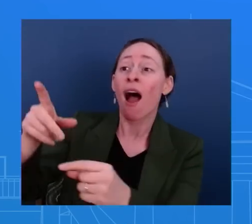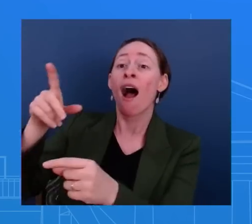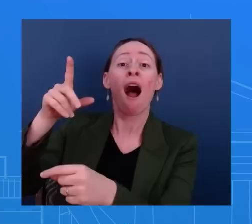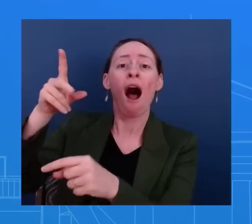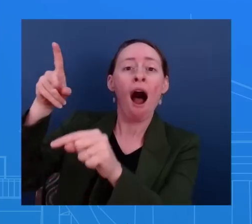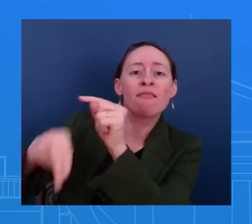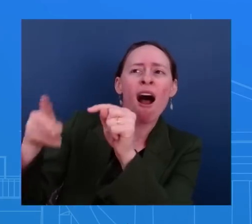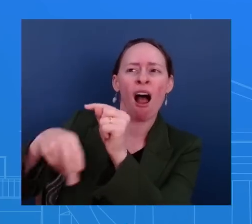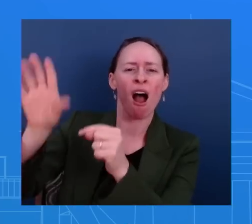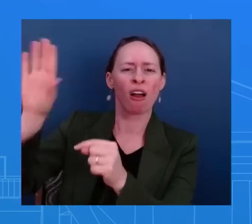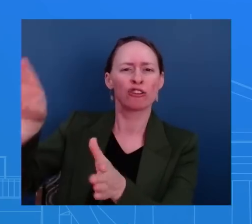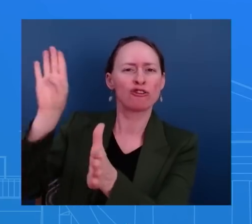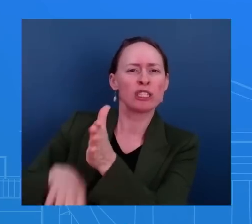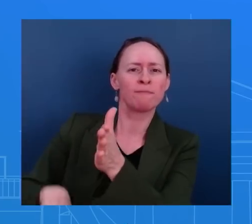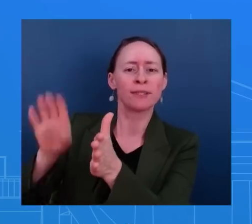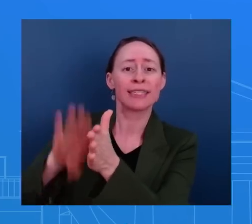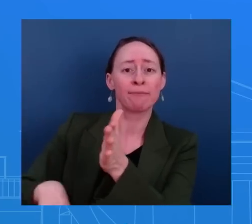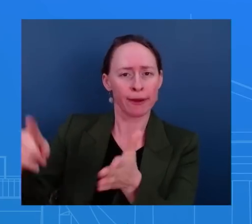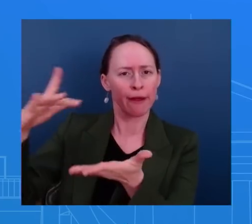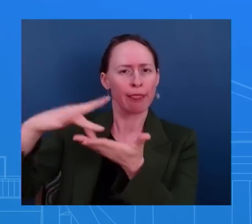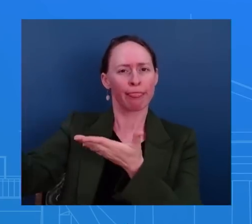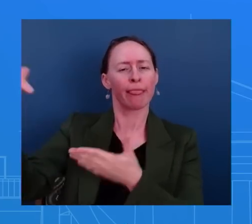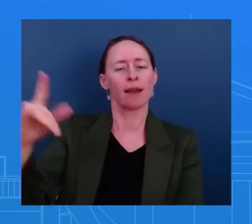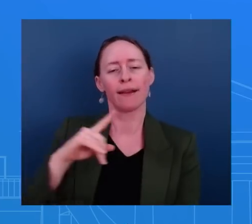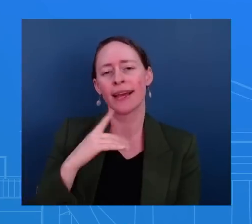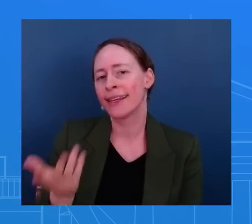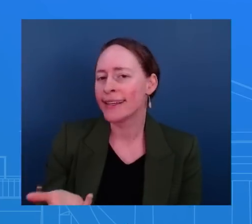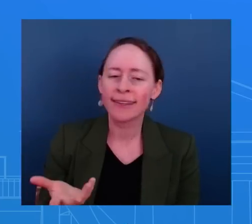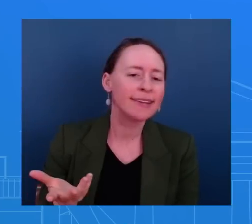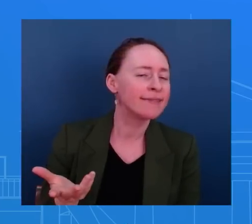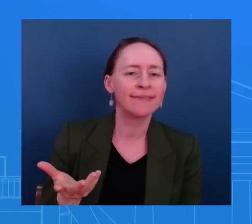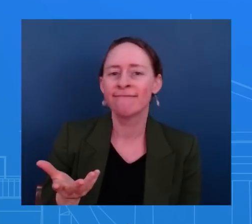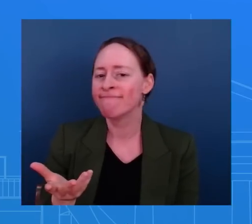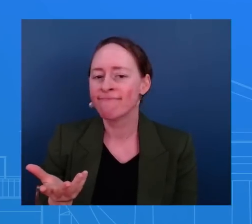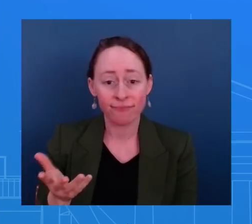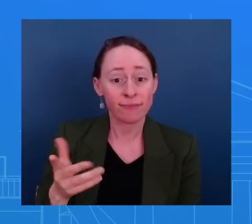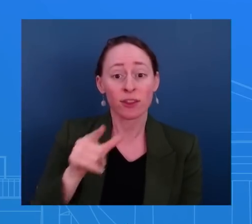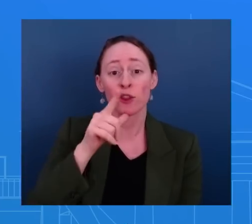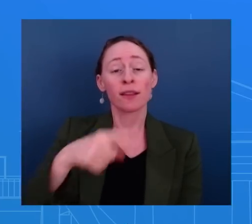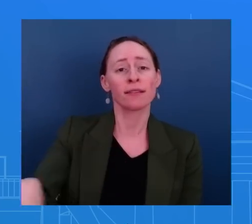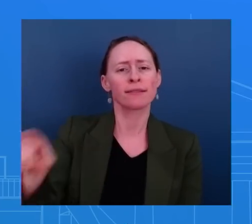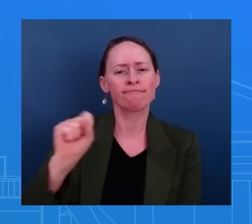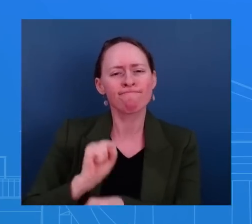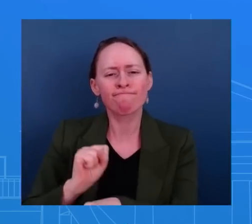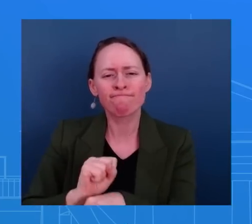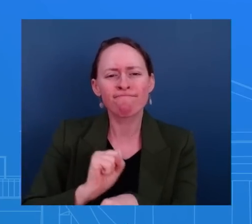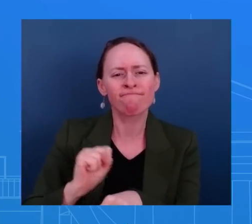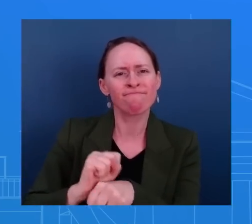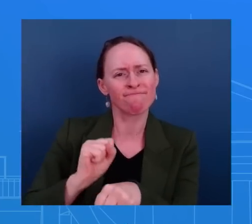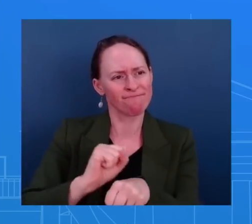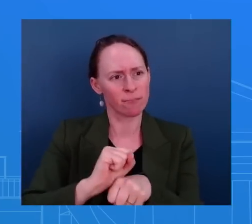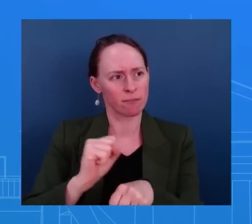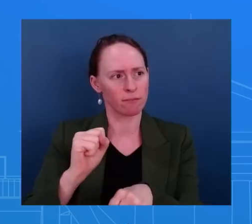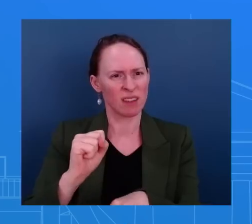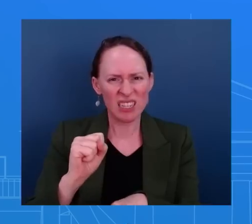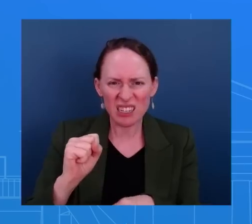raising taxing -- taxes for working people. That's not what we're about, and we're going to continue to do just that in the next five months. The Press: And then on a similar topic,